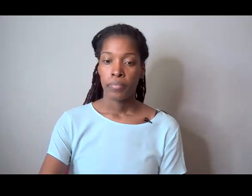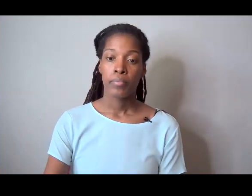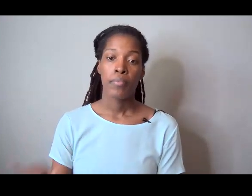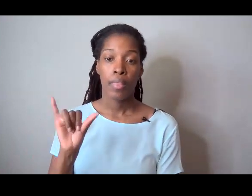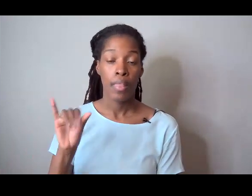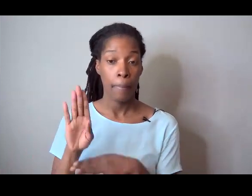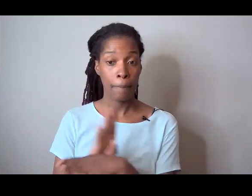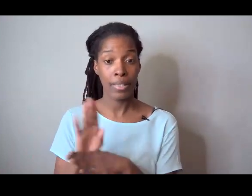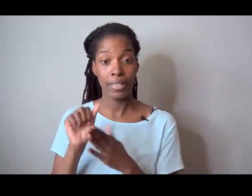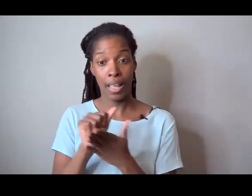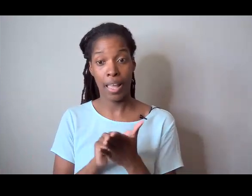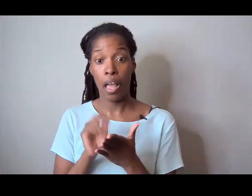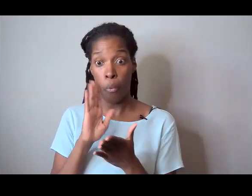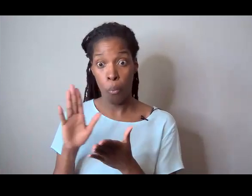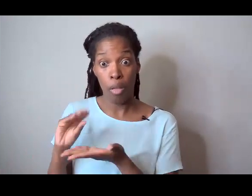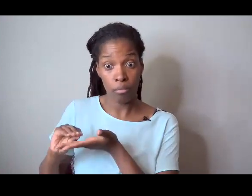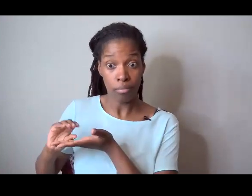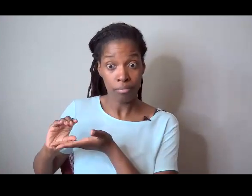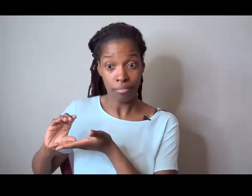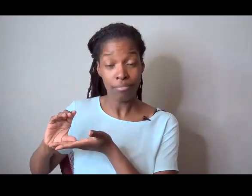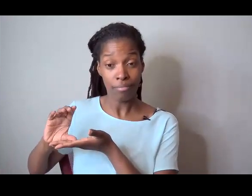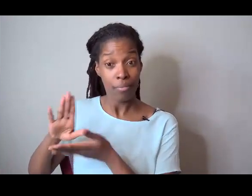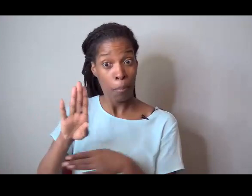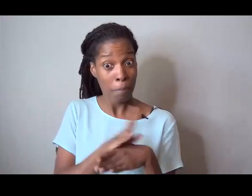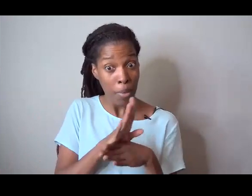to have more money in it, right, as your business grows. So you want to